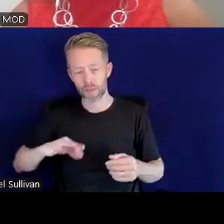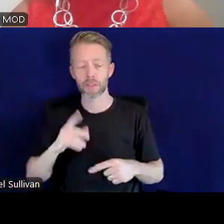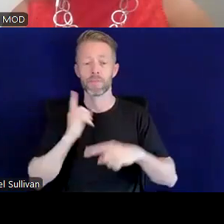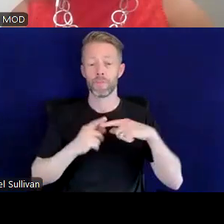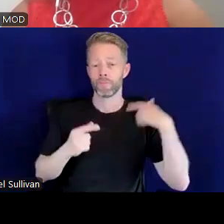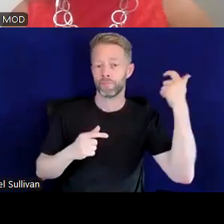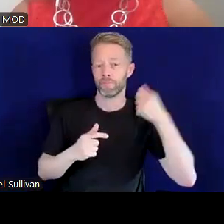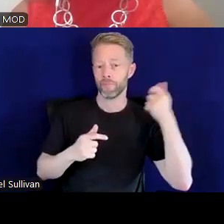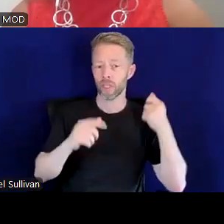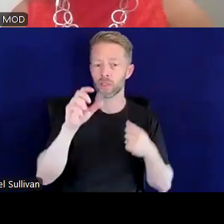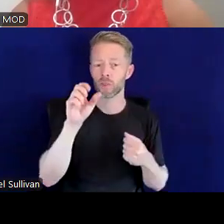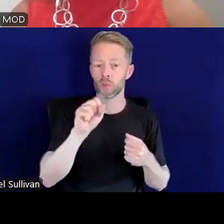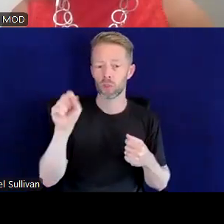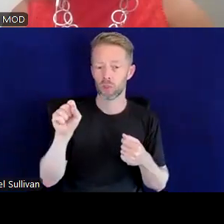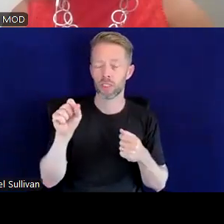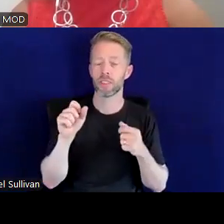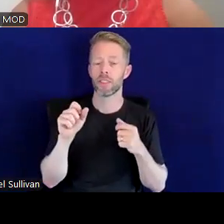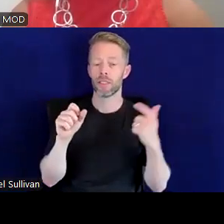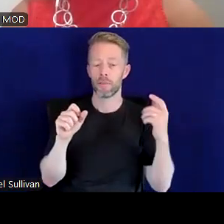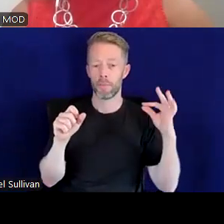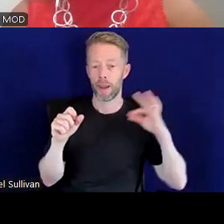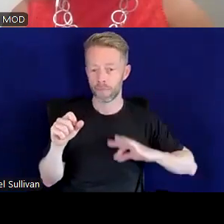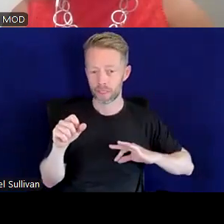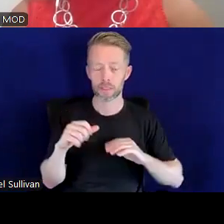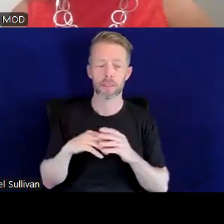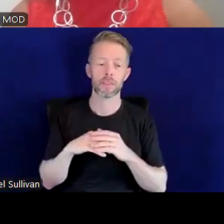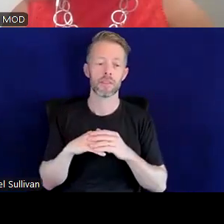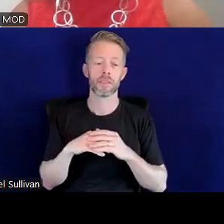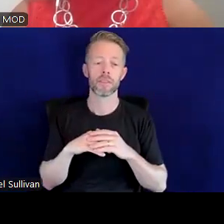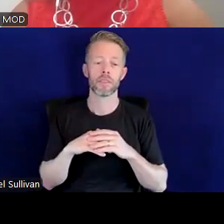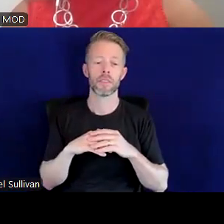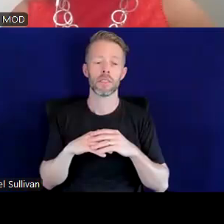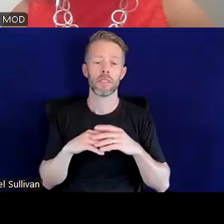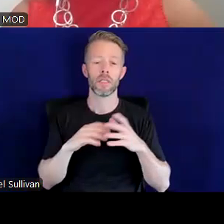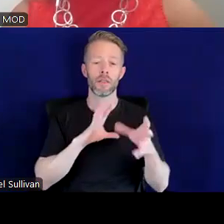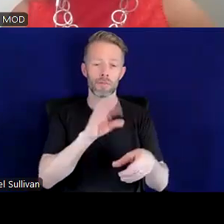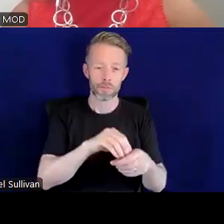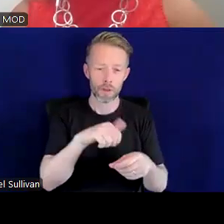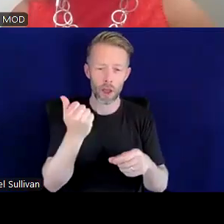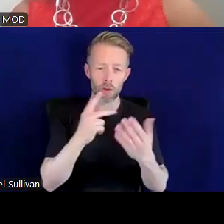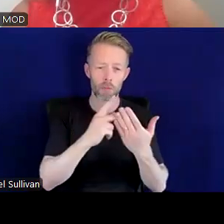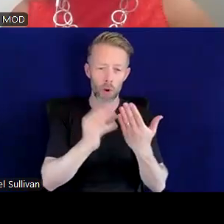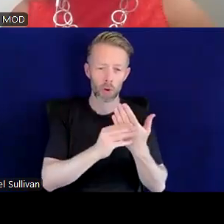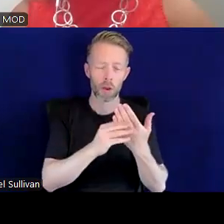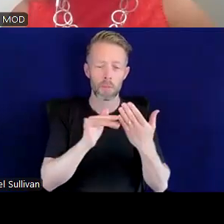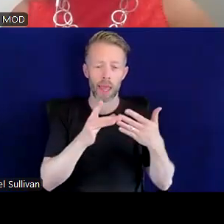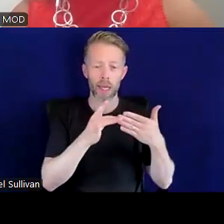benefits, to do some programed that led to work